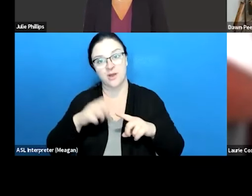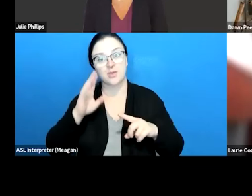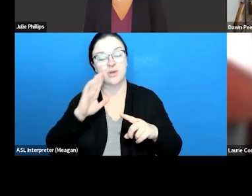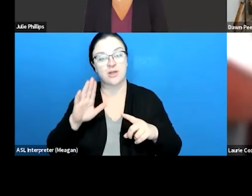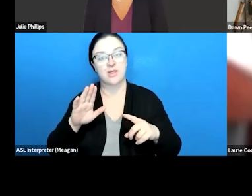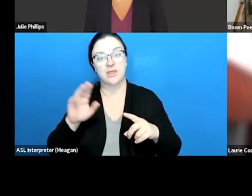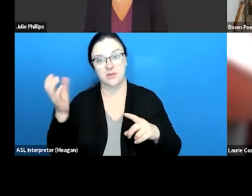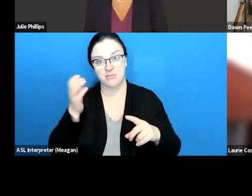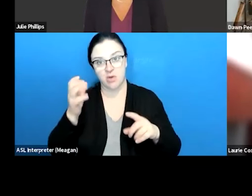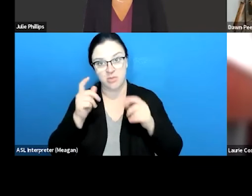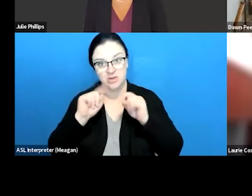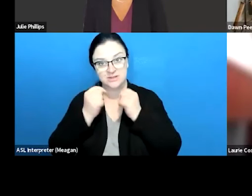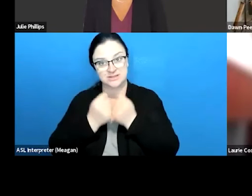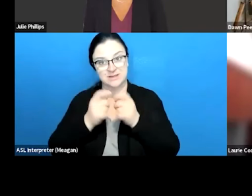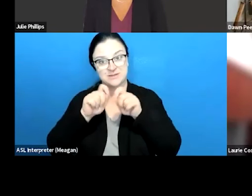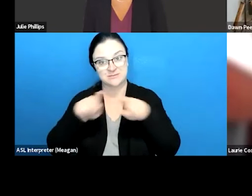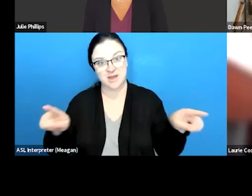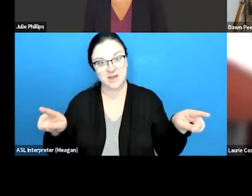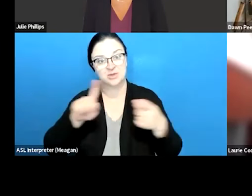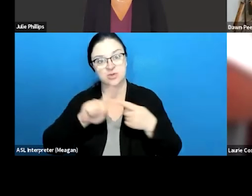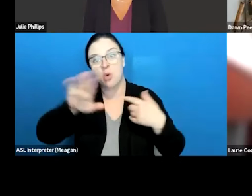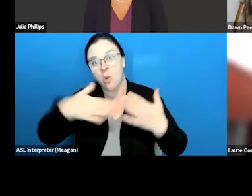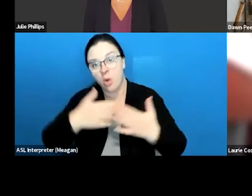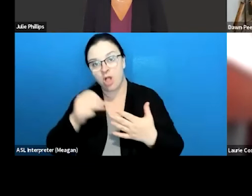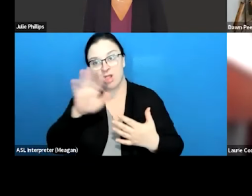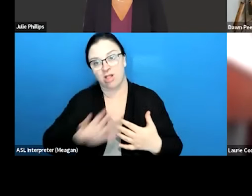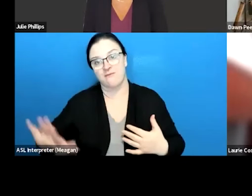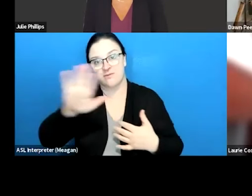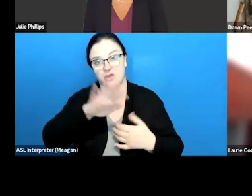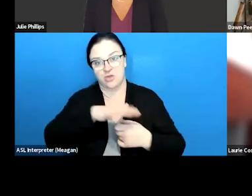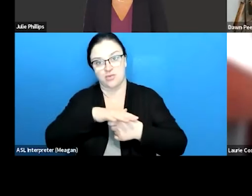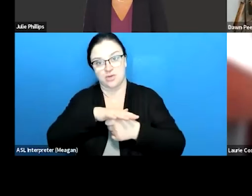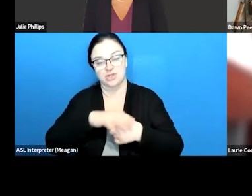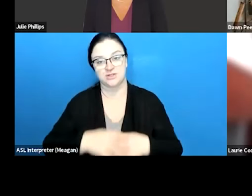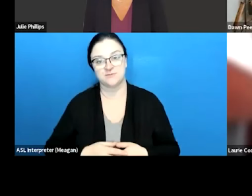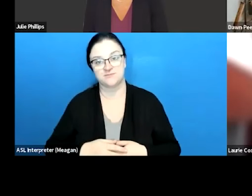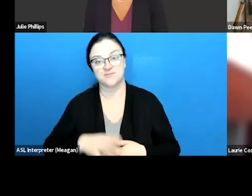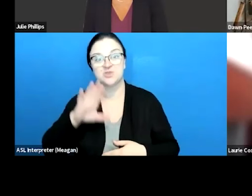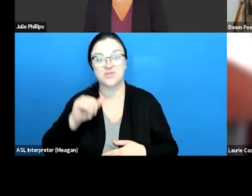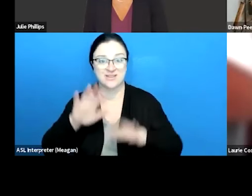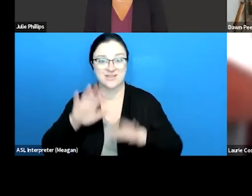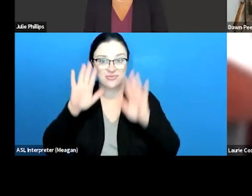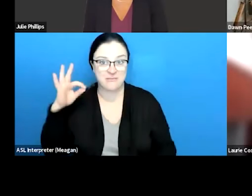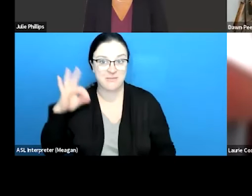across all of the regions? And so, you know, that is a great benefit, not only to our community members,